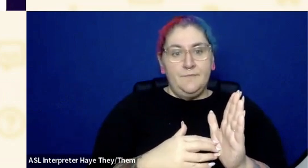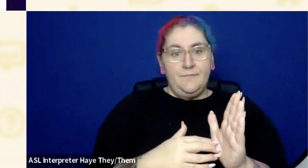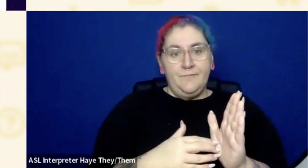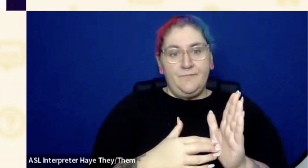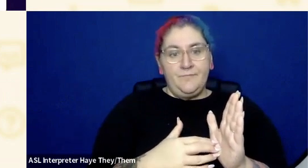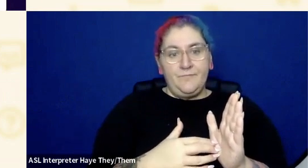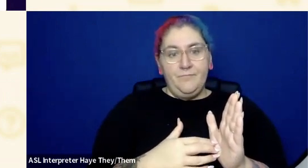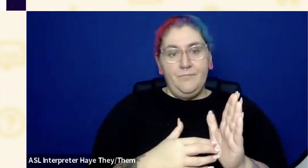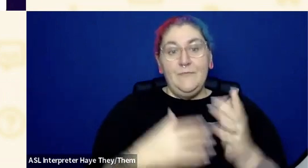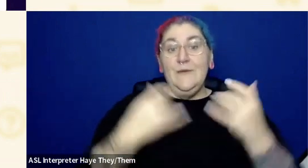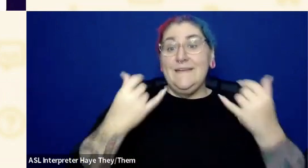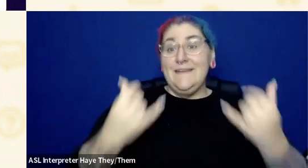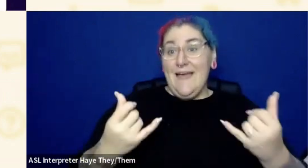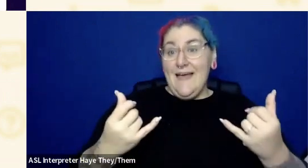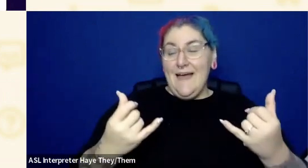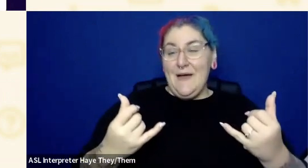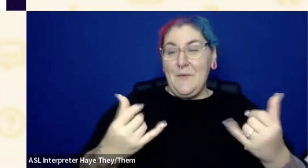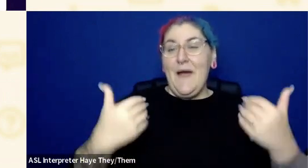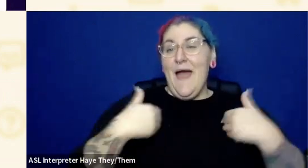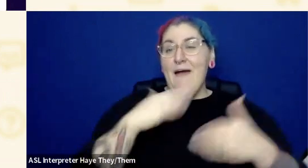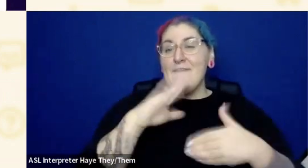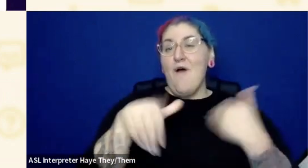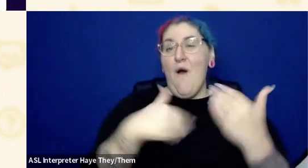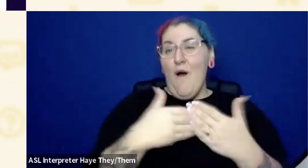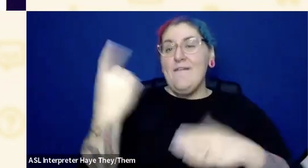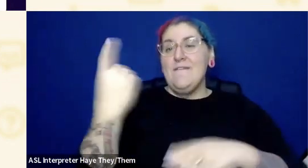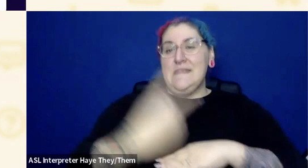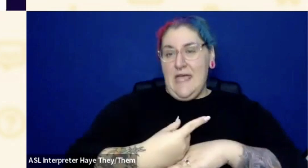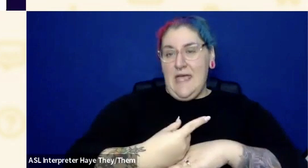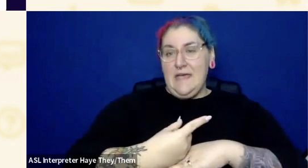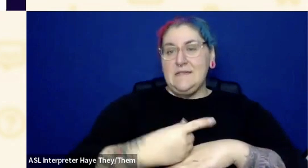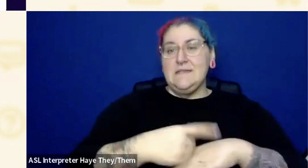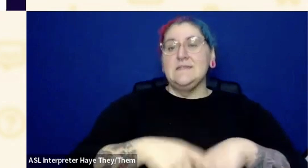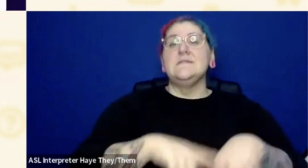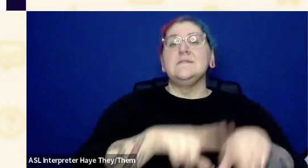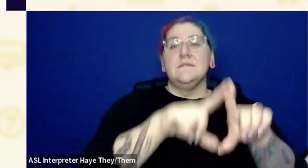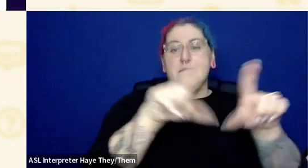So now users can still select multiple.